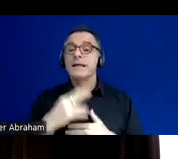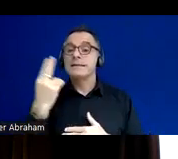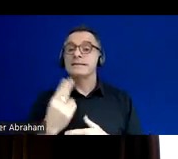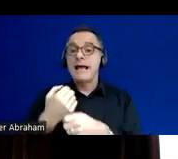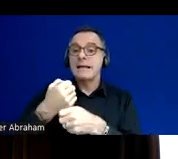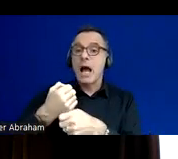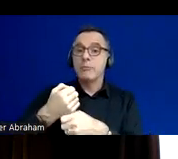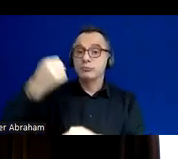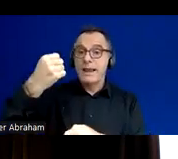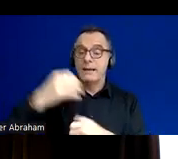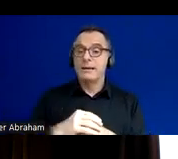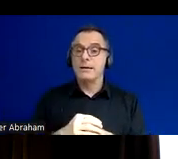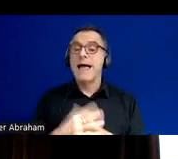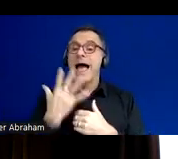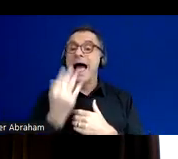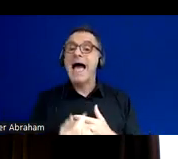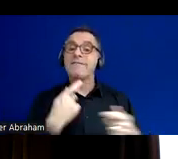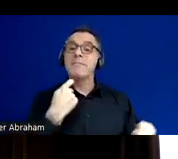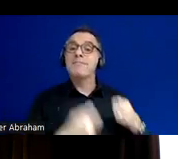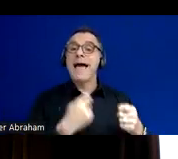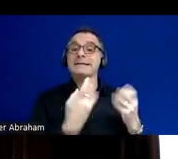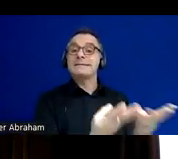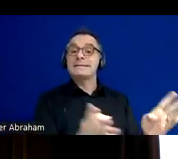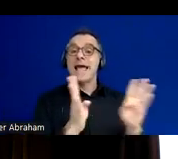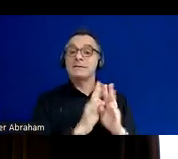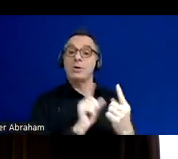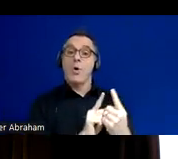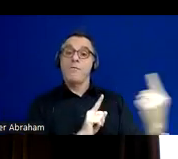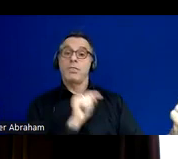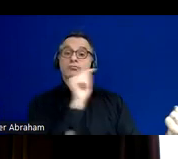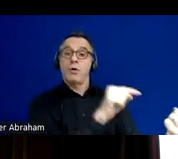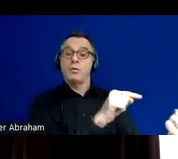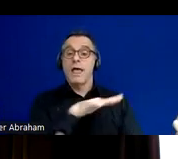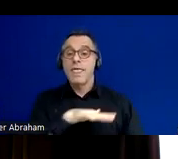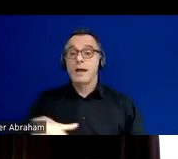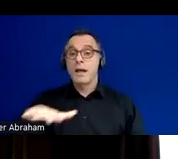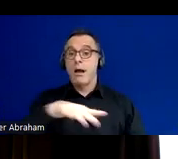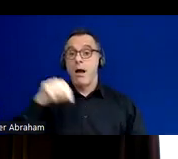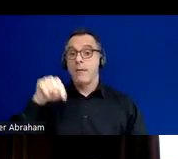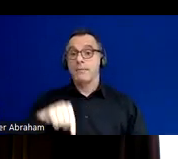just around the corner from us at Bridgeton Cross. The carpet itself was one of the last to be made